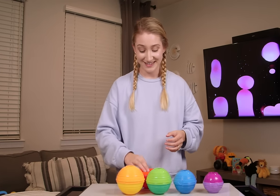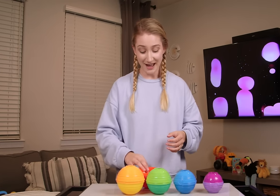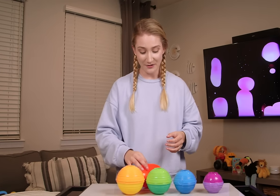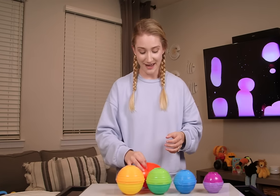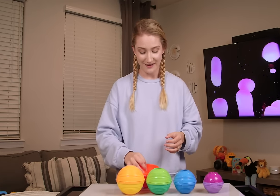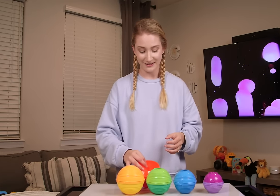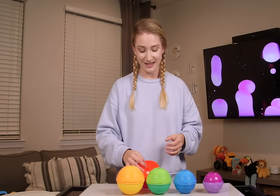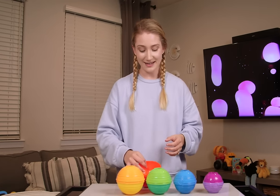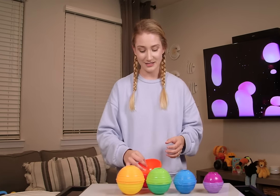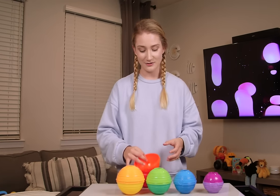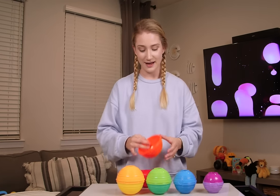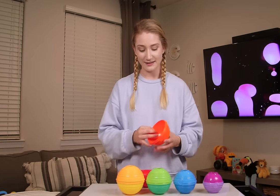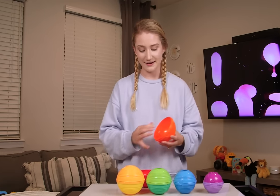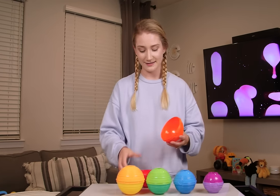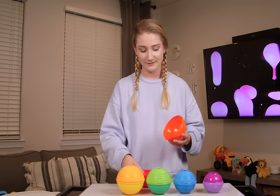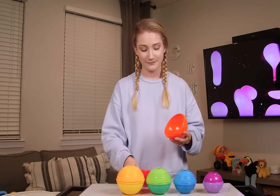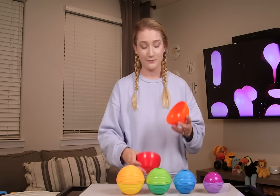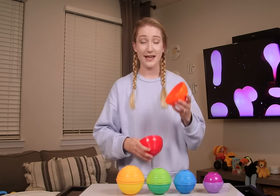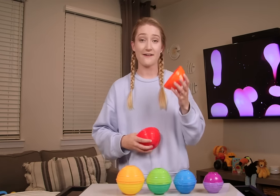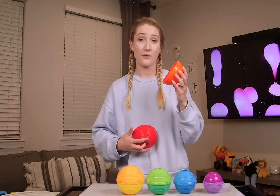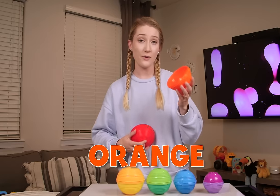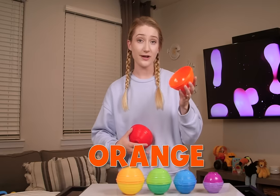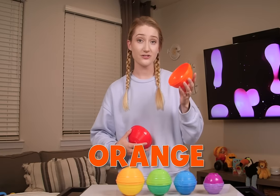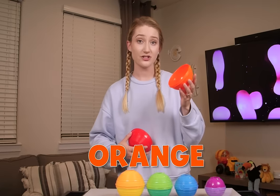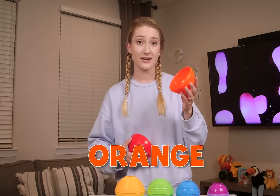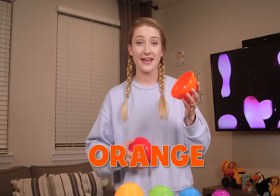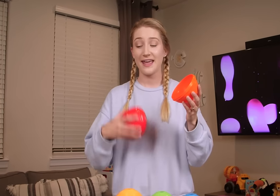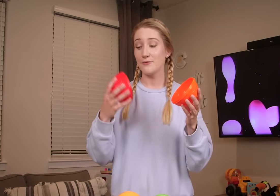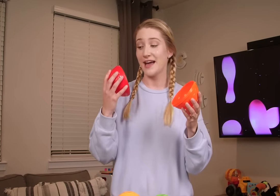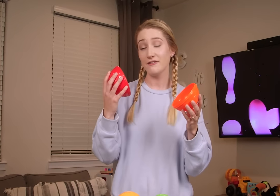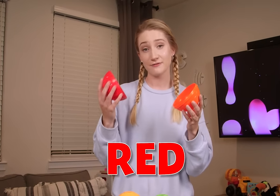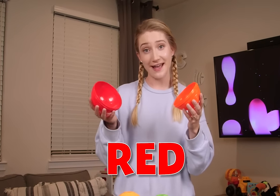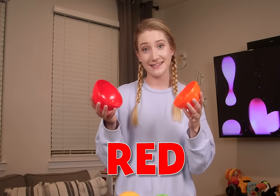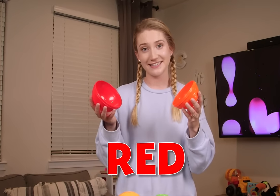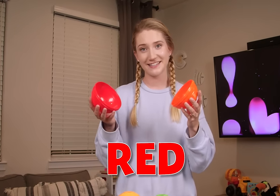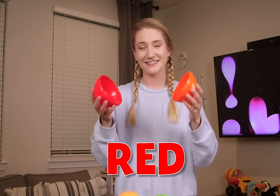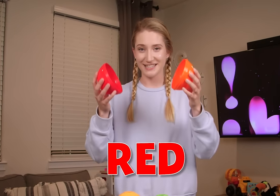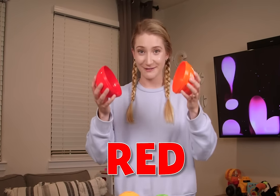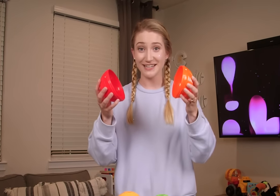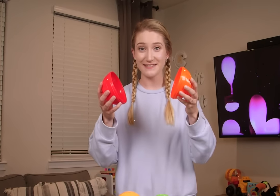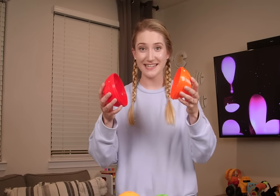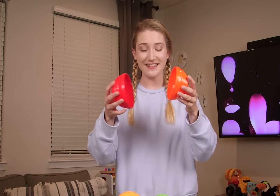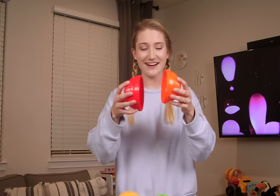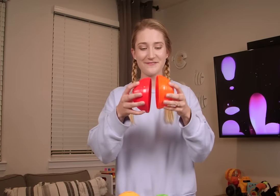Now we have our last two colors. We have orange and we have red. Let's put them together.